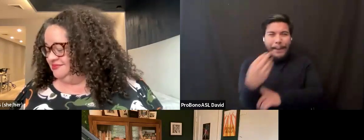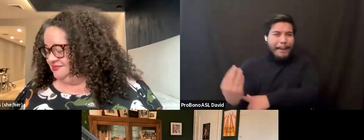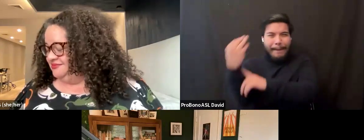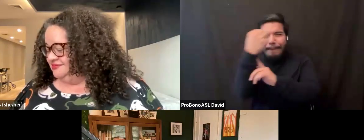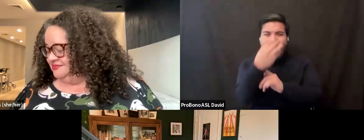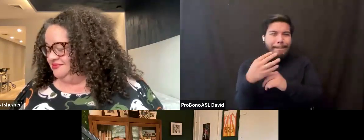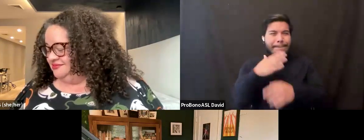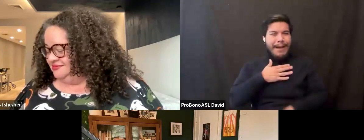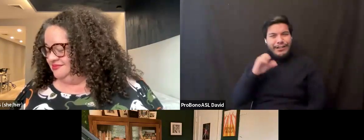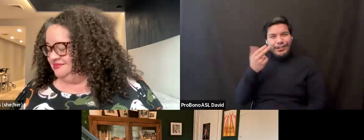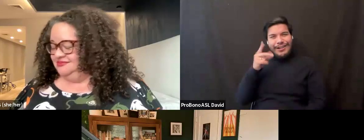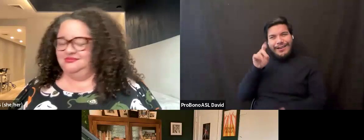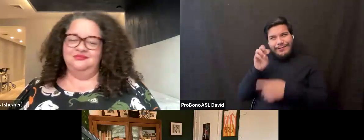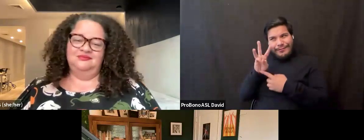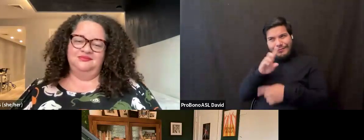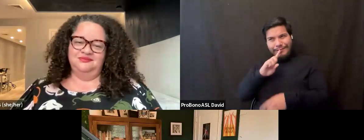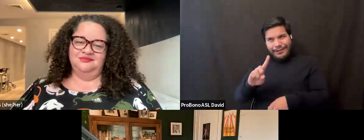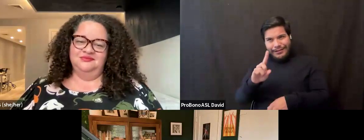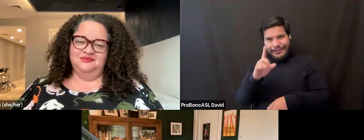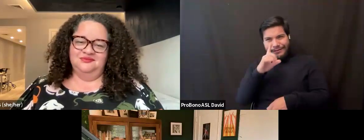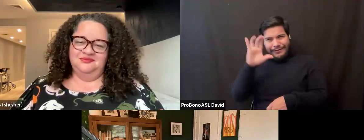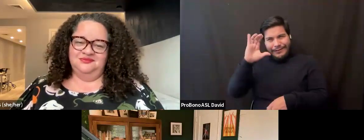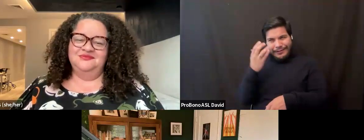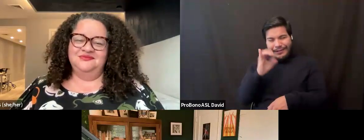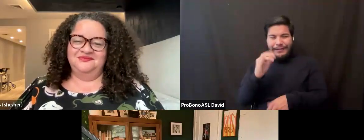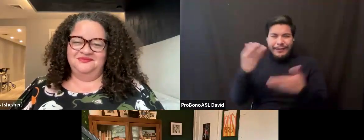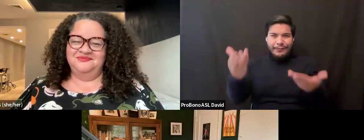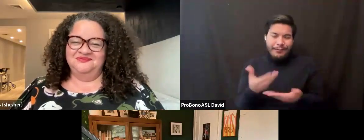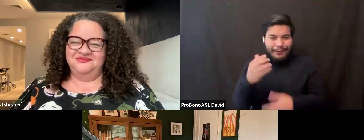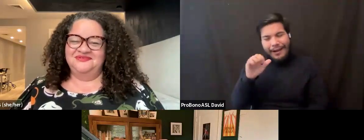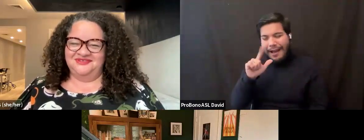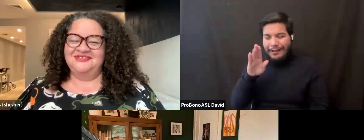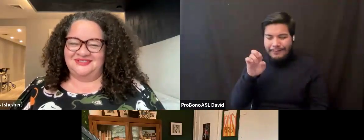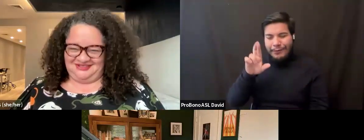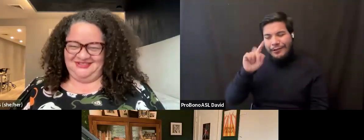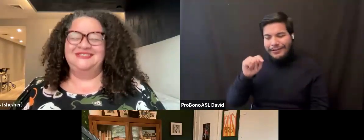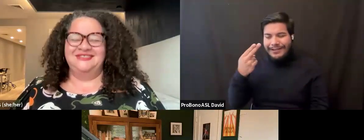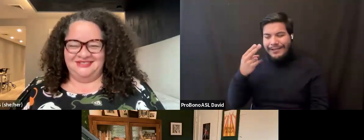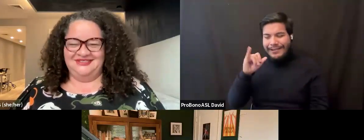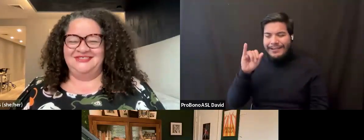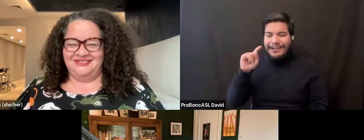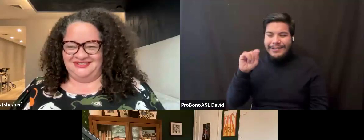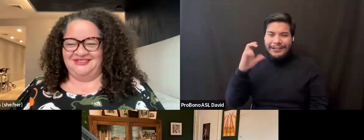which just always looked like the intro to Alfred Hitchcock presents to me just a little Not little profile.